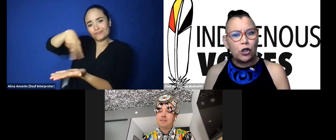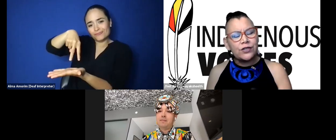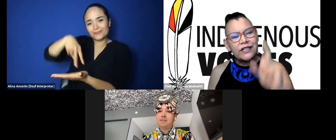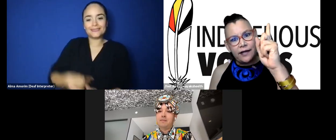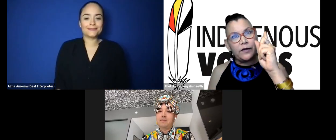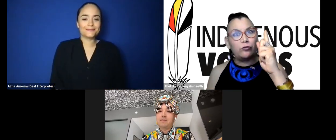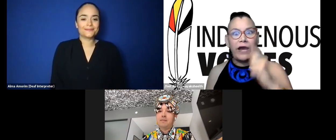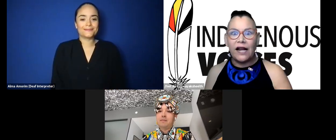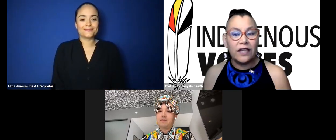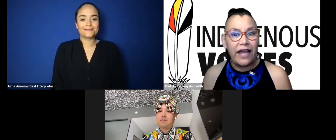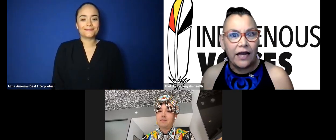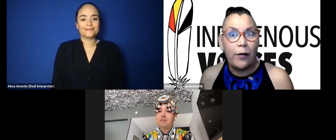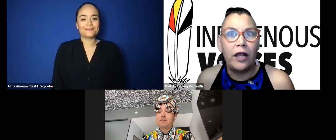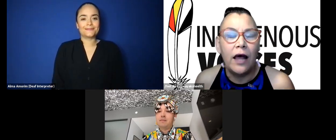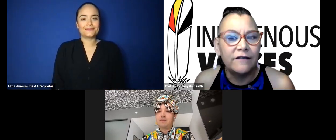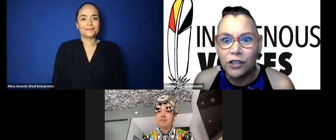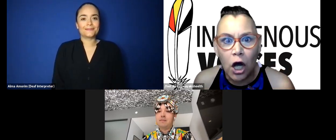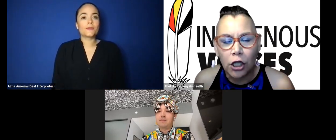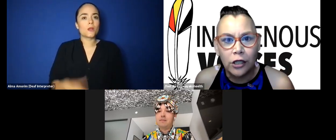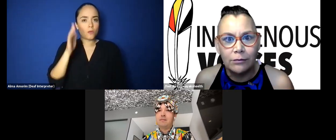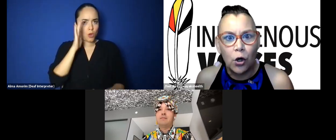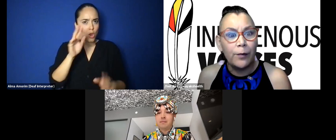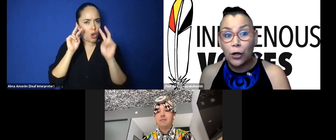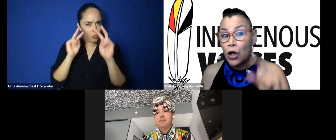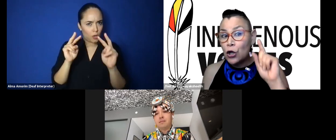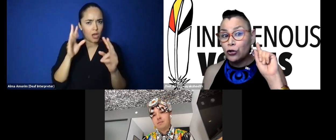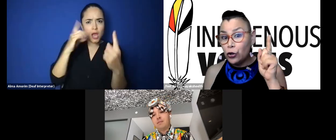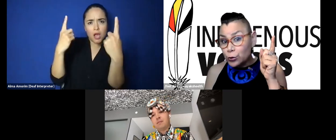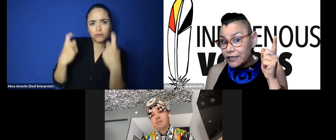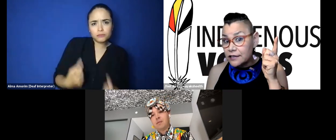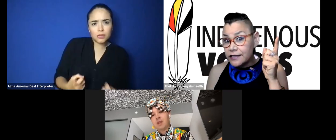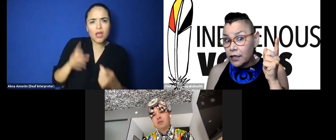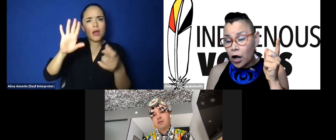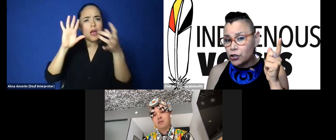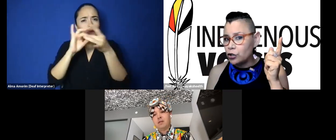you said something right out the gate I would love to talk a little more about. You didn't say costume.